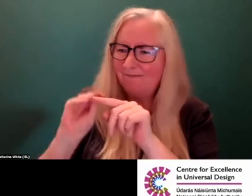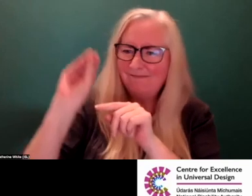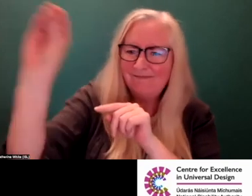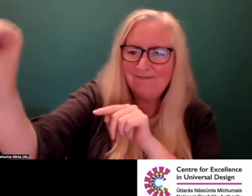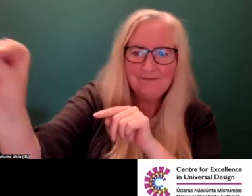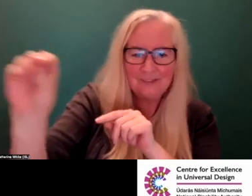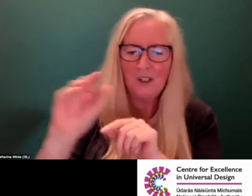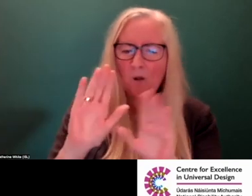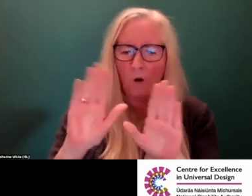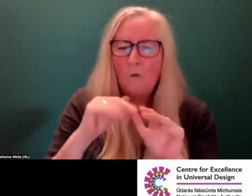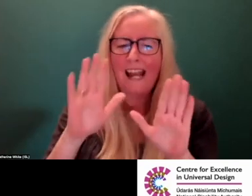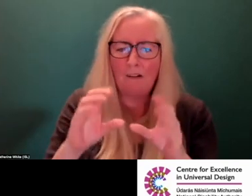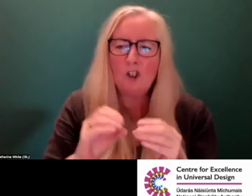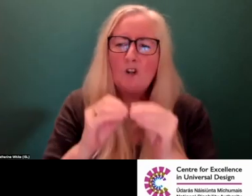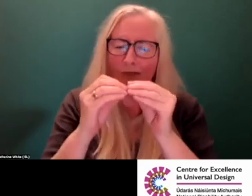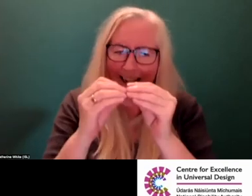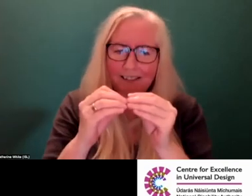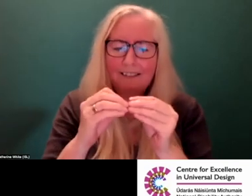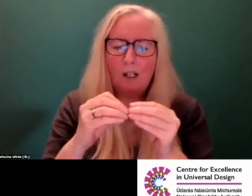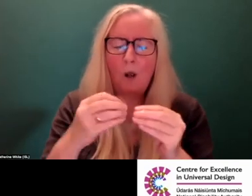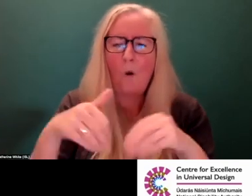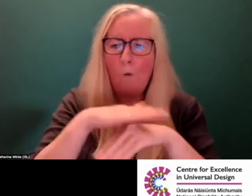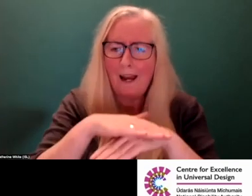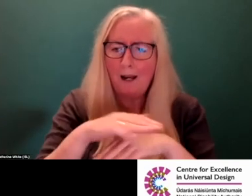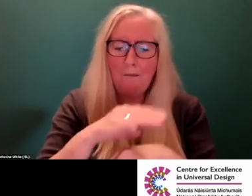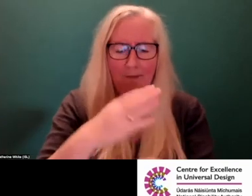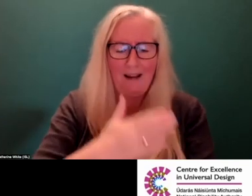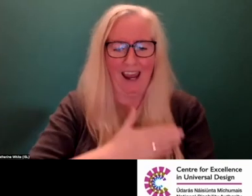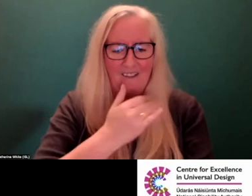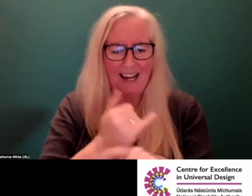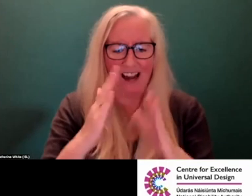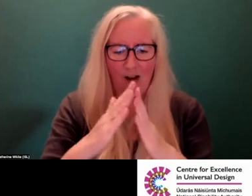And I think we have to see older people living in housing, in the